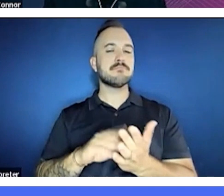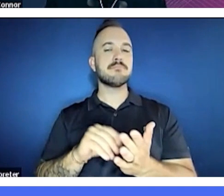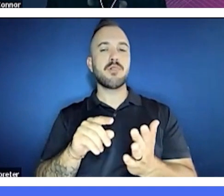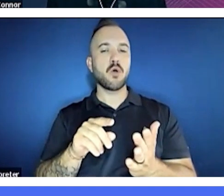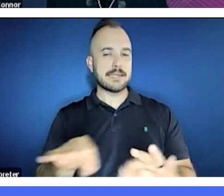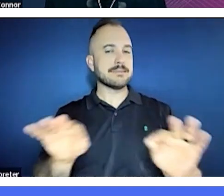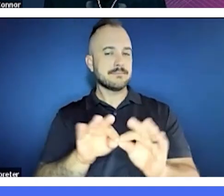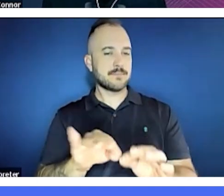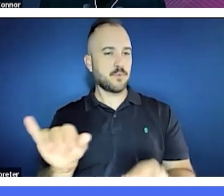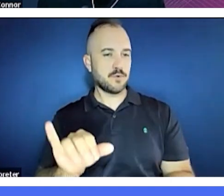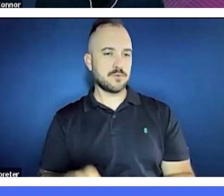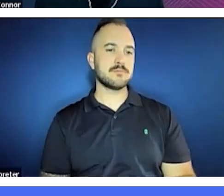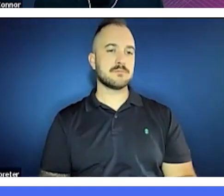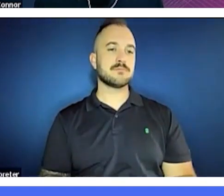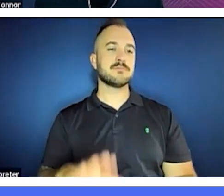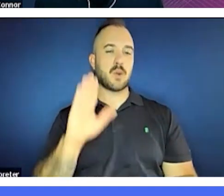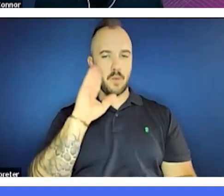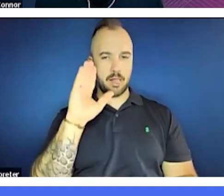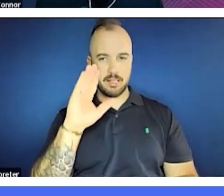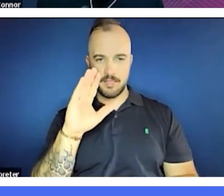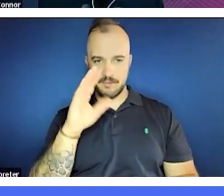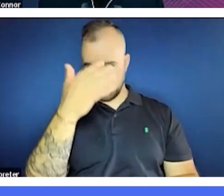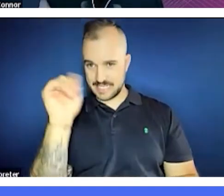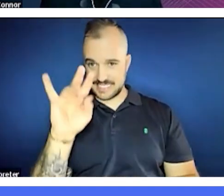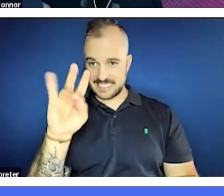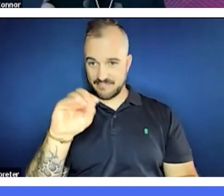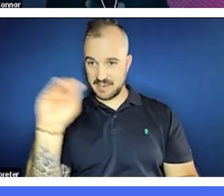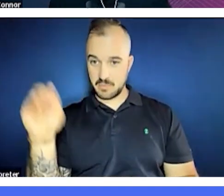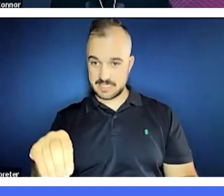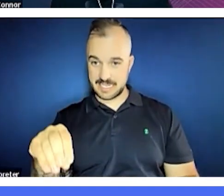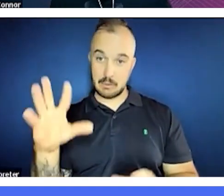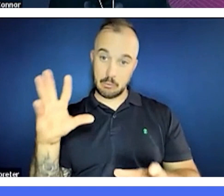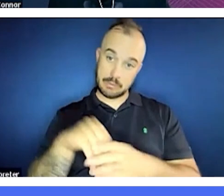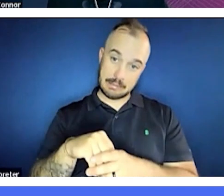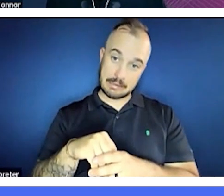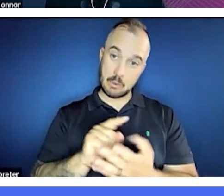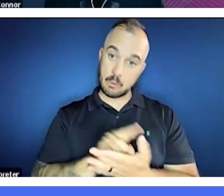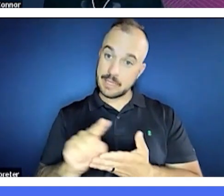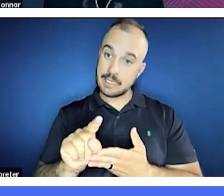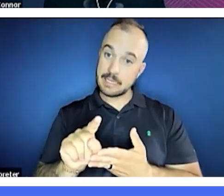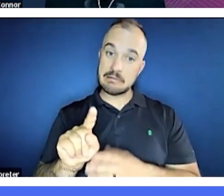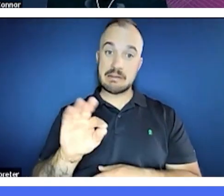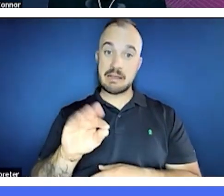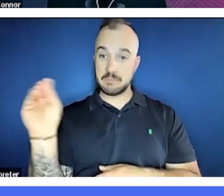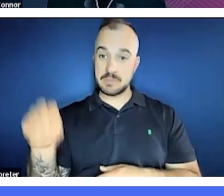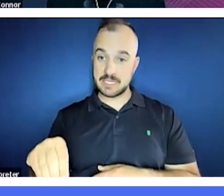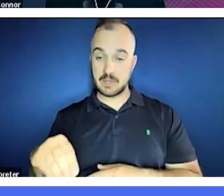And then at the end of the day, remember that they're gonna forget 70% of what you said within a week and 97% within a month. And so all you can really hope for is